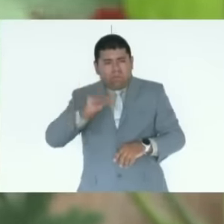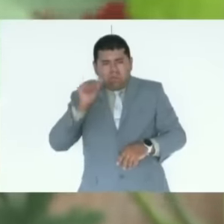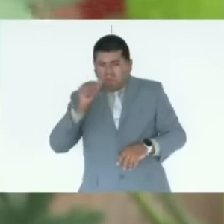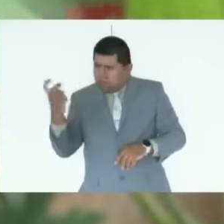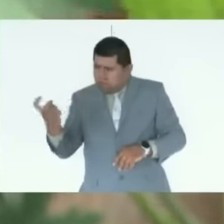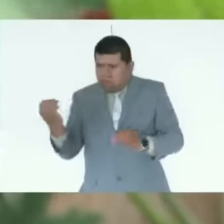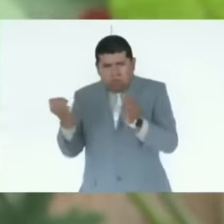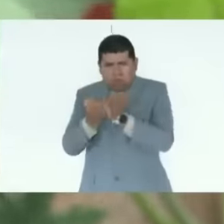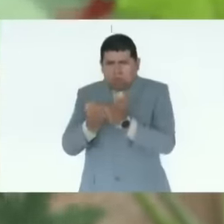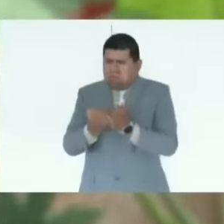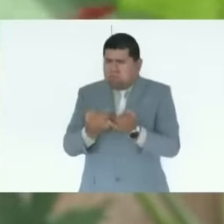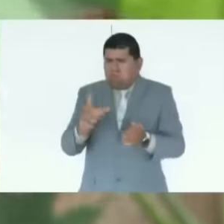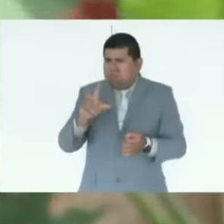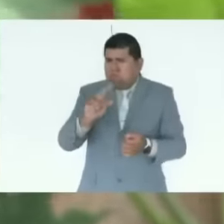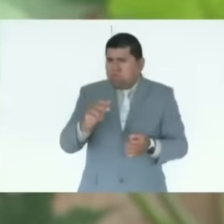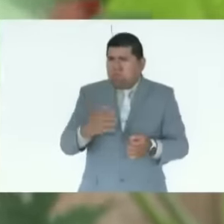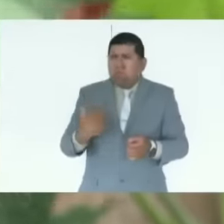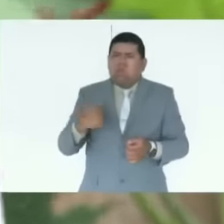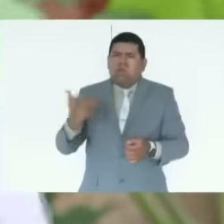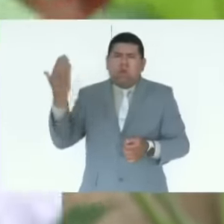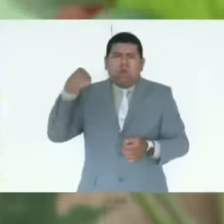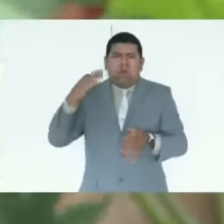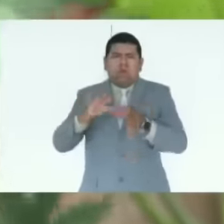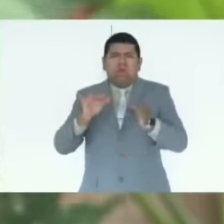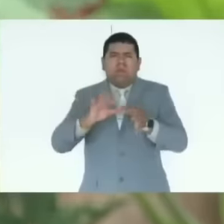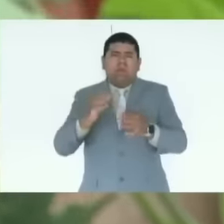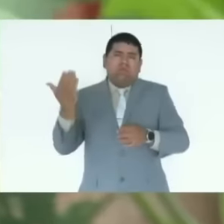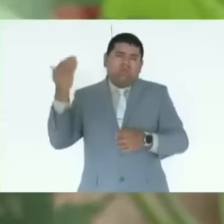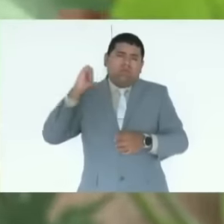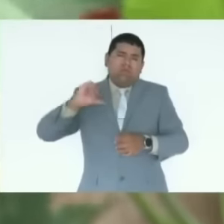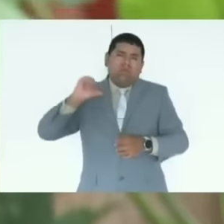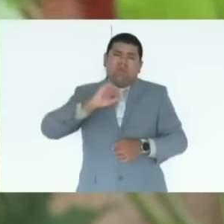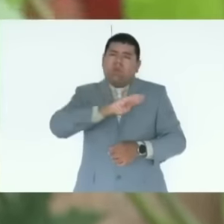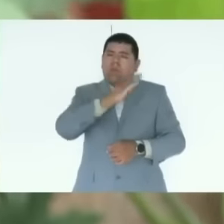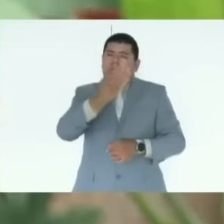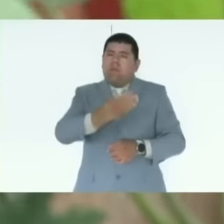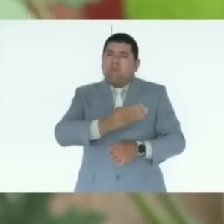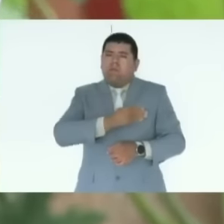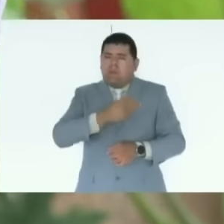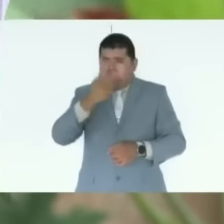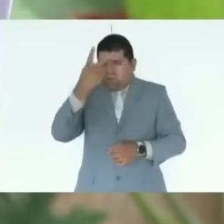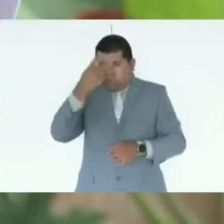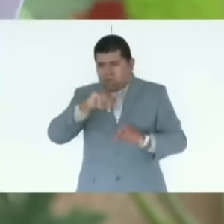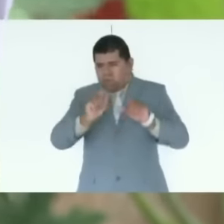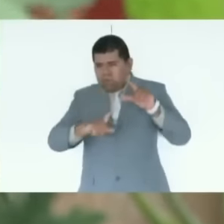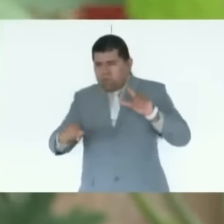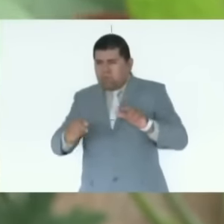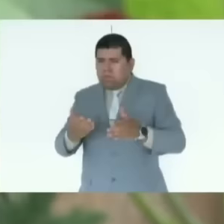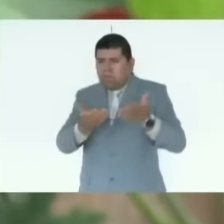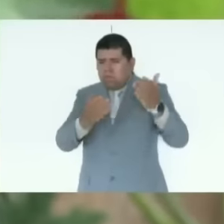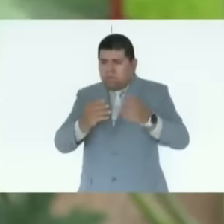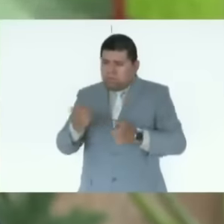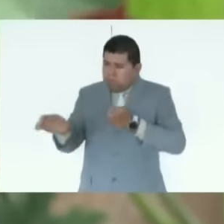I was talking about the viceroyalty. Imagine in the 300 years of colonial domination, well, no. Nothing happened